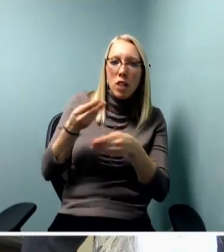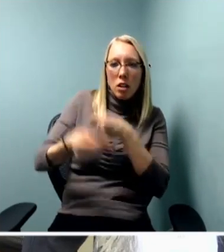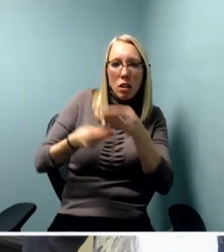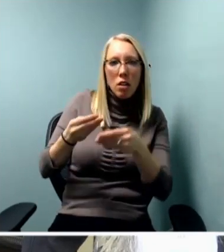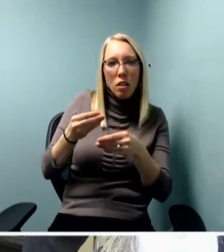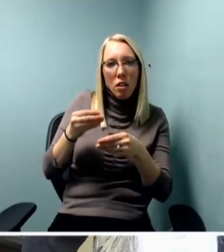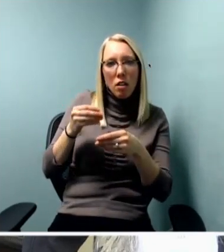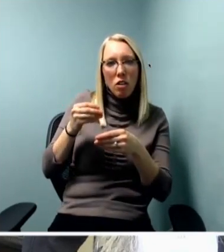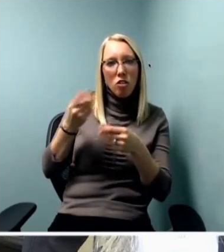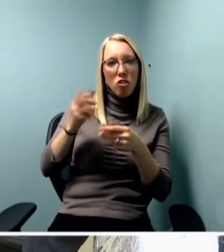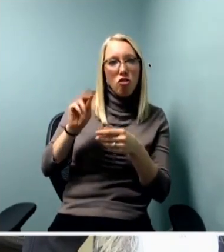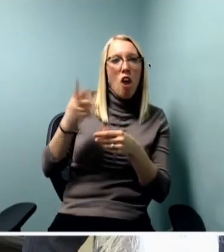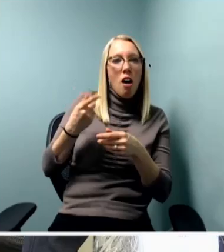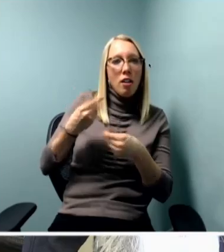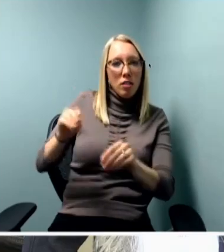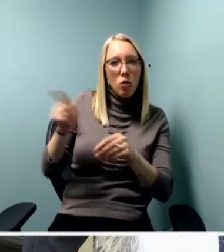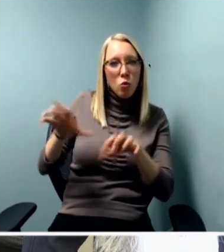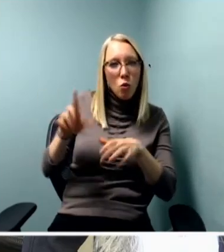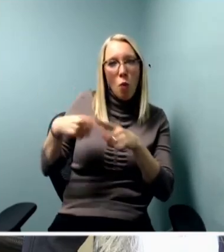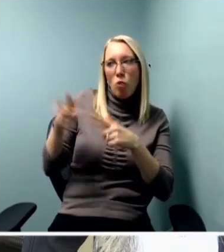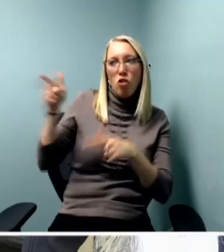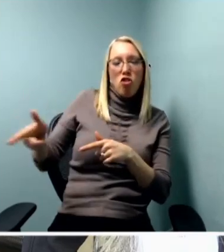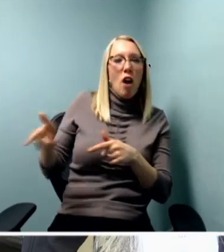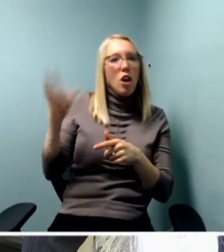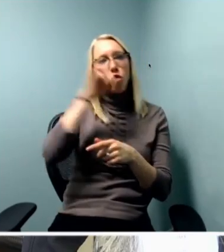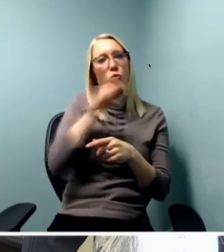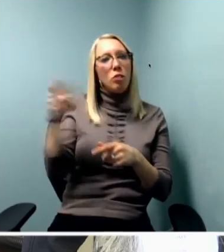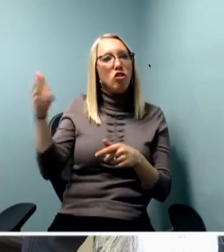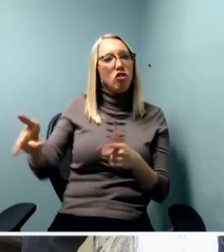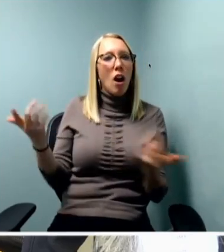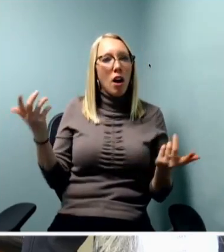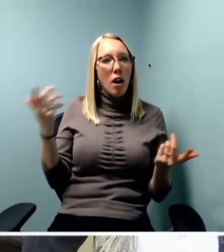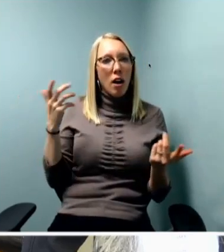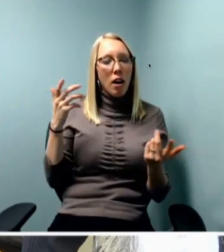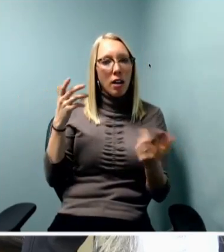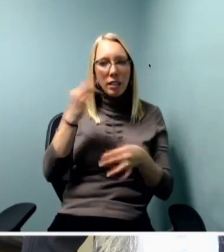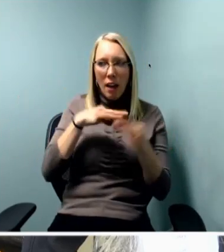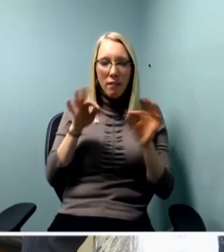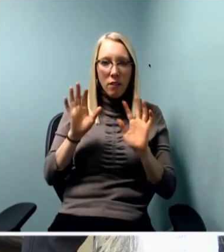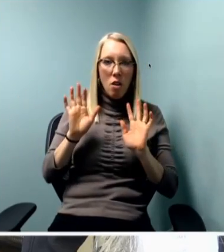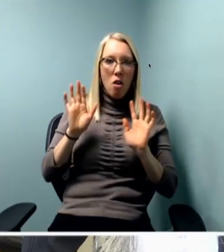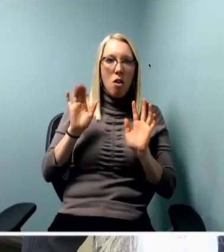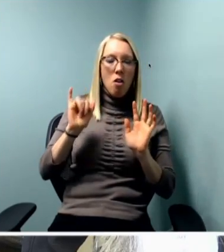versus "Oh, my goodness. That's just an aftereffect of birth.